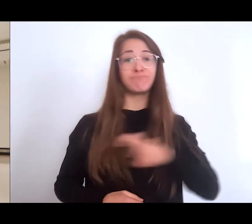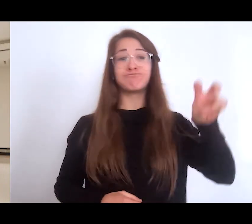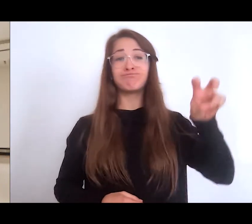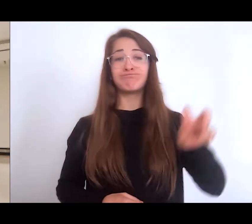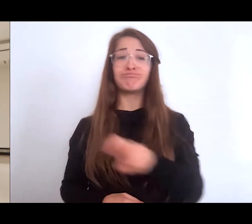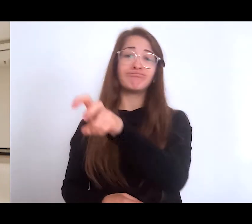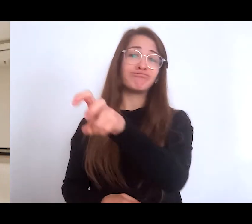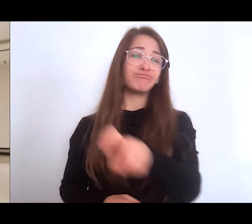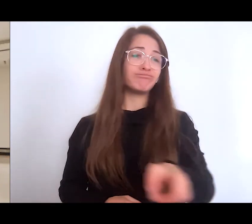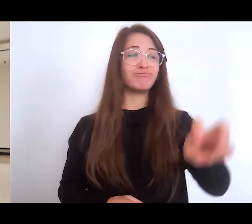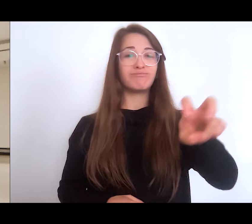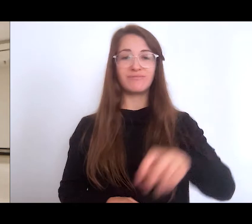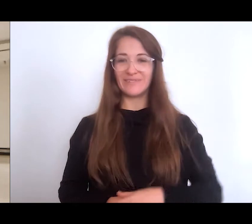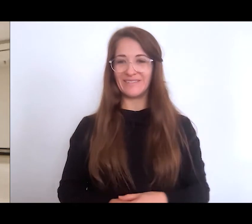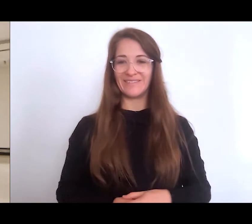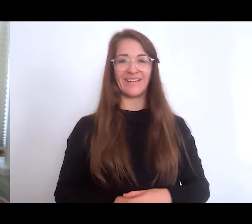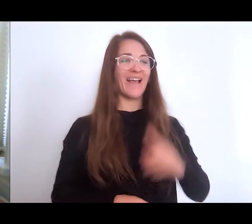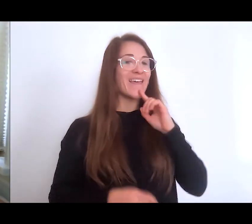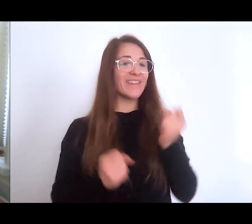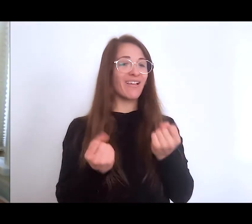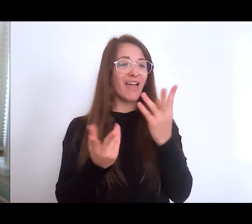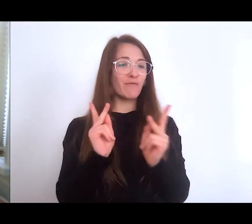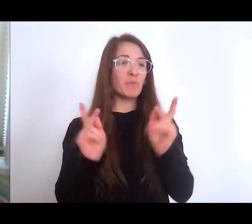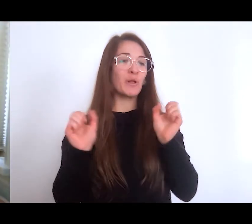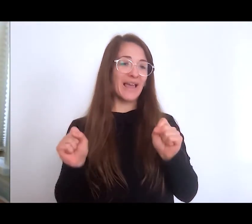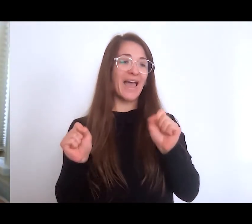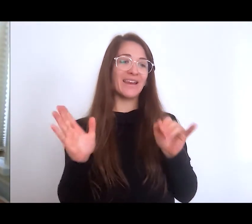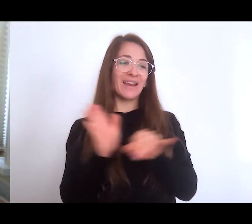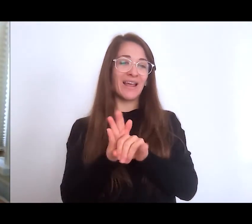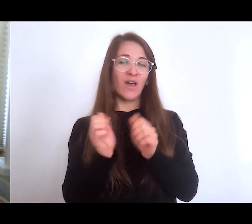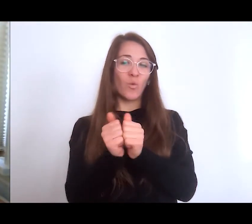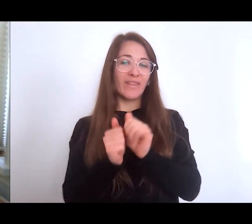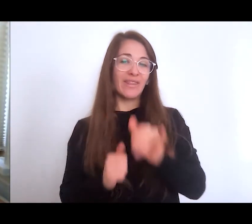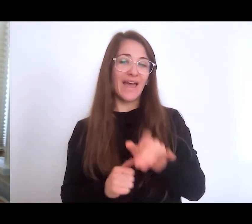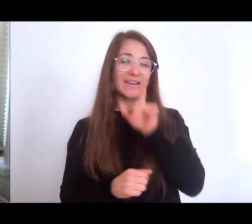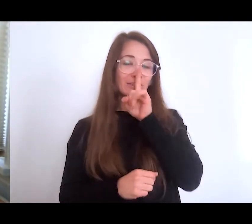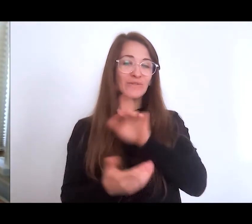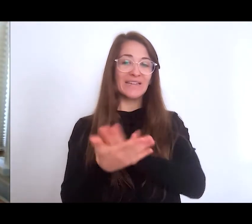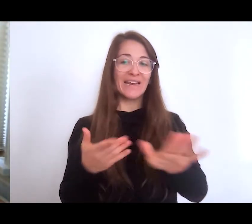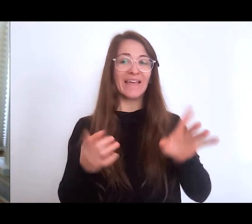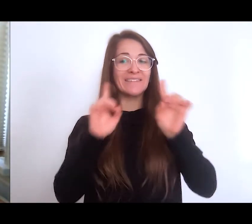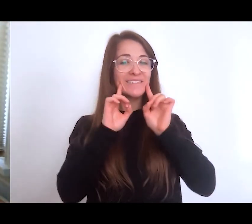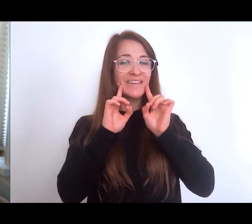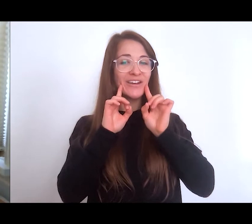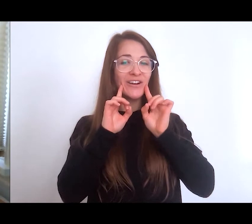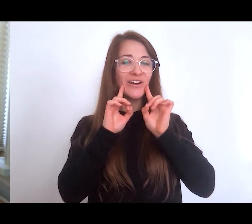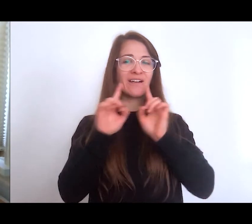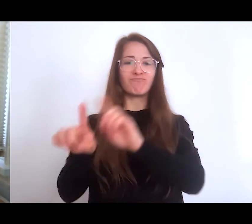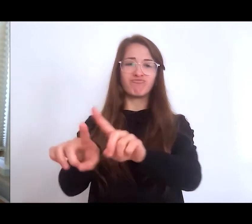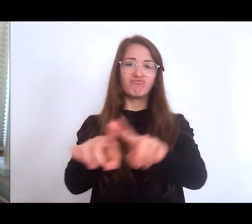BUT YEAH, MINE WAS VERY WINDY. I THINK A LOT OF PEOPLE CAN IDENTIFY WITH THAT.